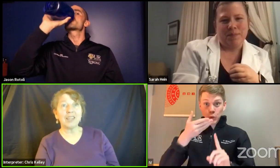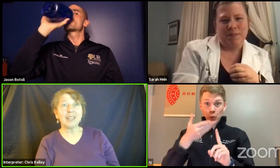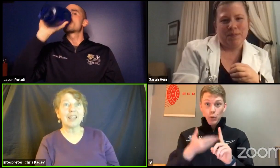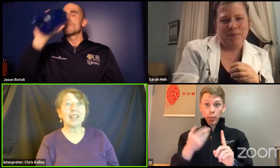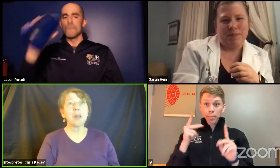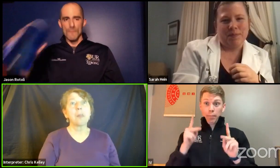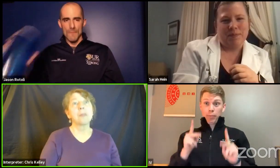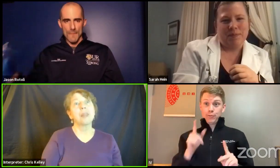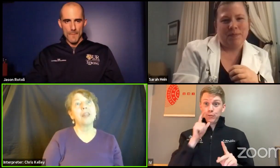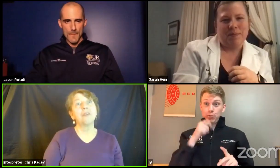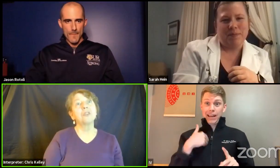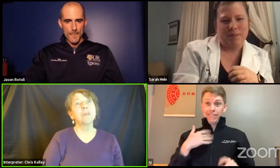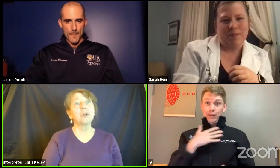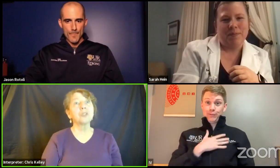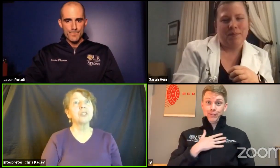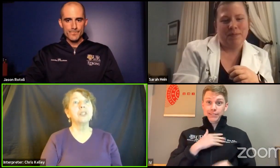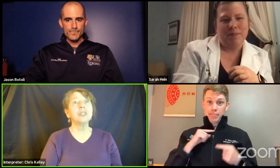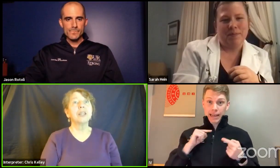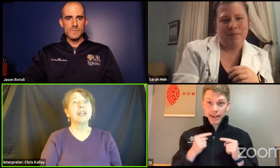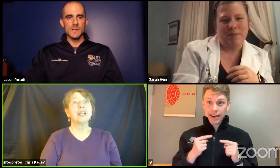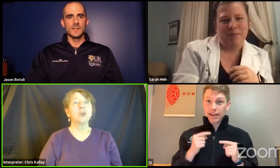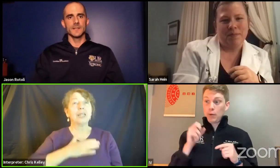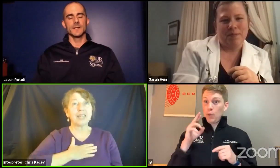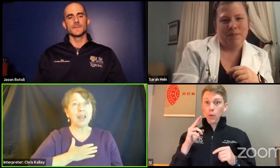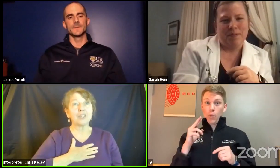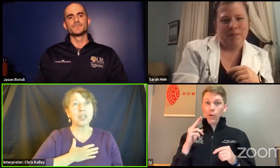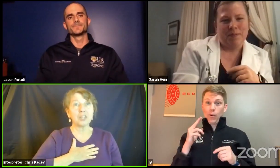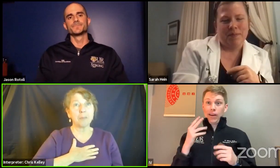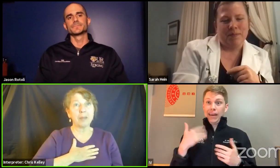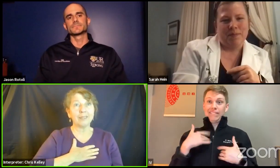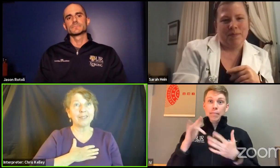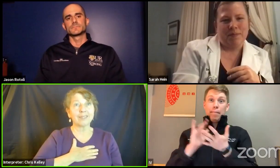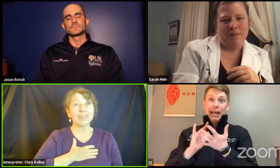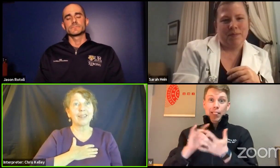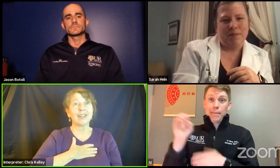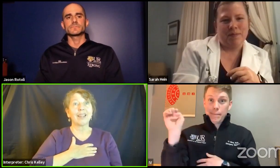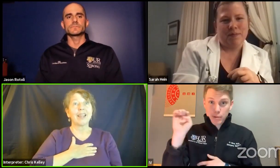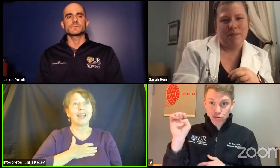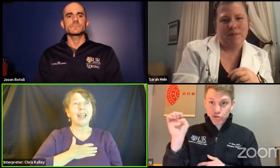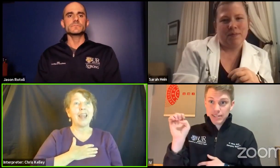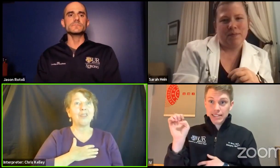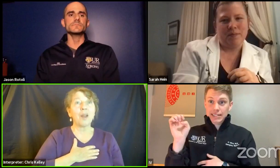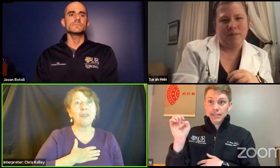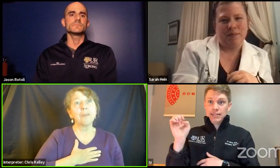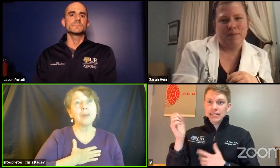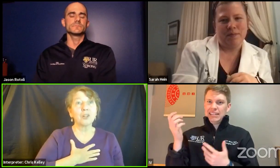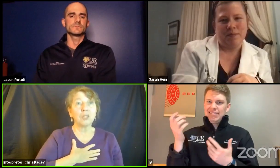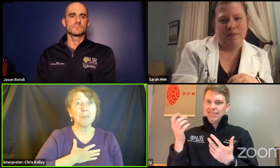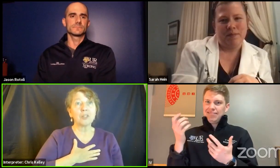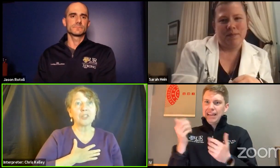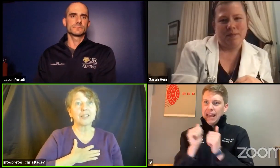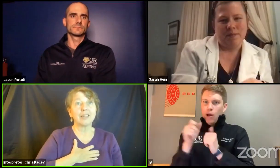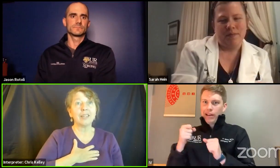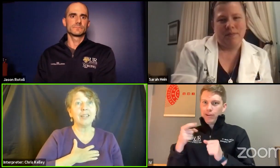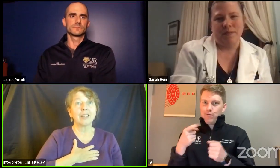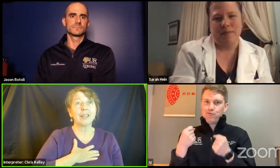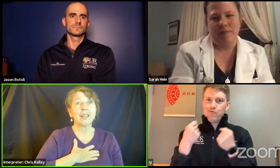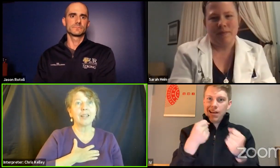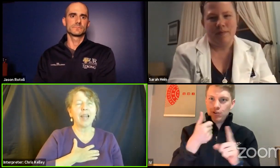helps a lot to communicate during very severe illnesses or very severe emergent issues. So, those are